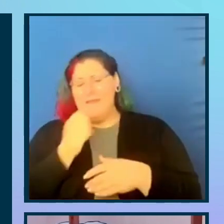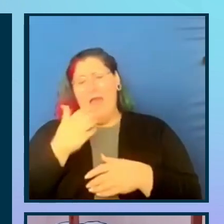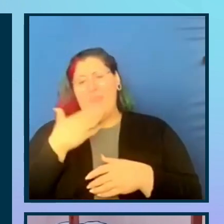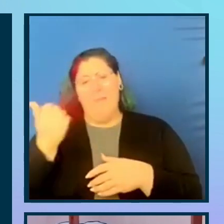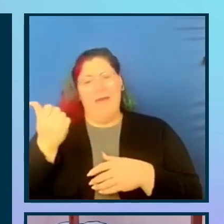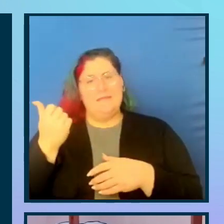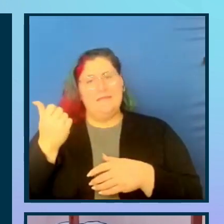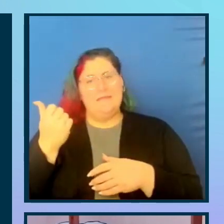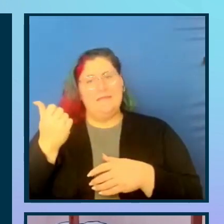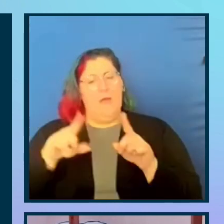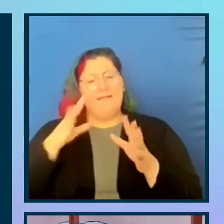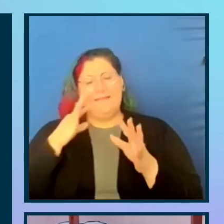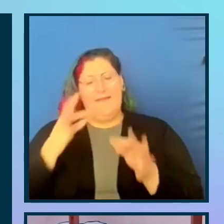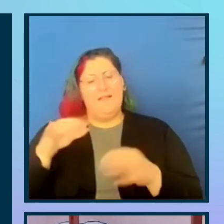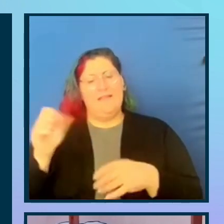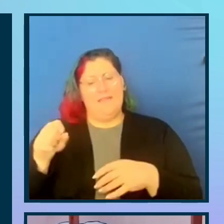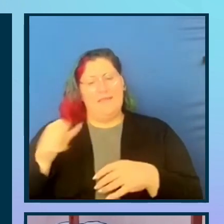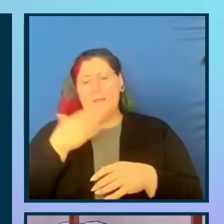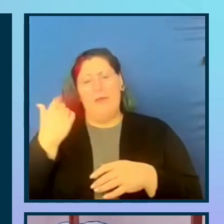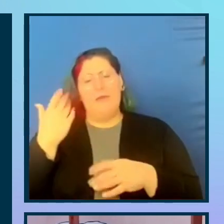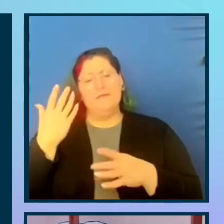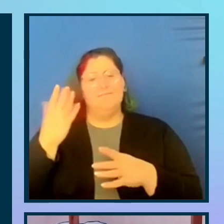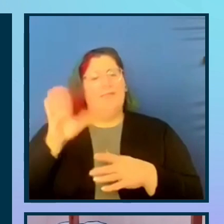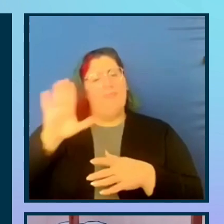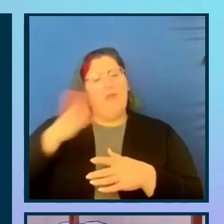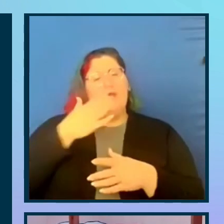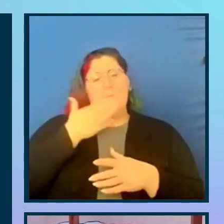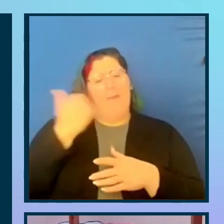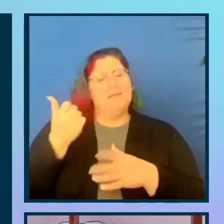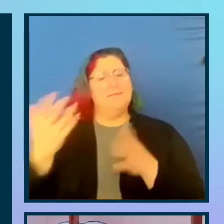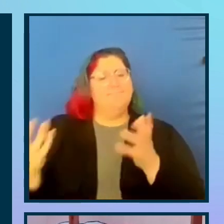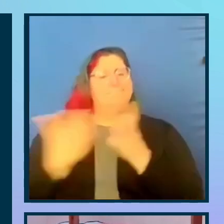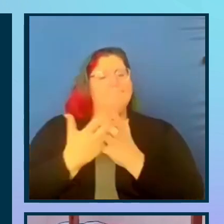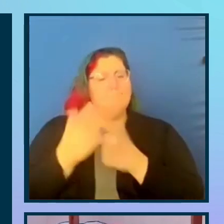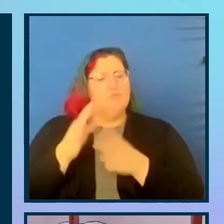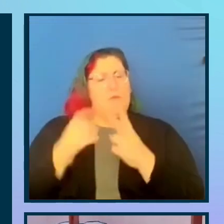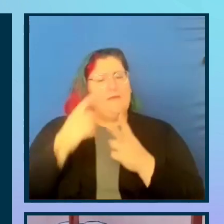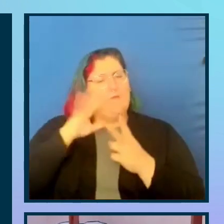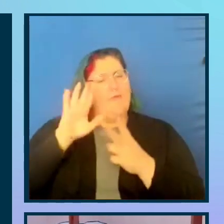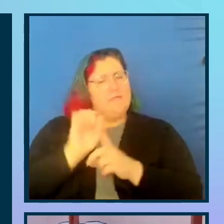for the client and their situation, so some of the problems that checklists have